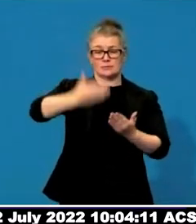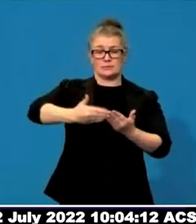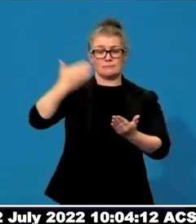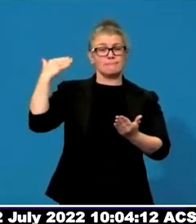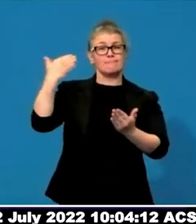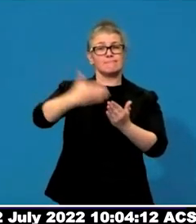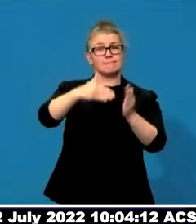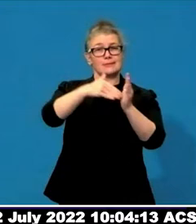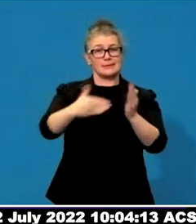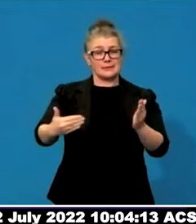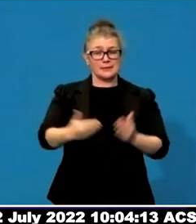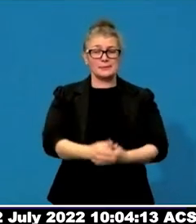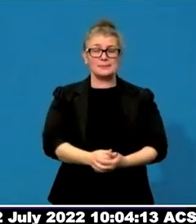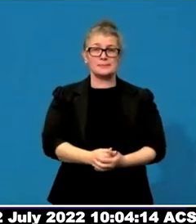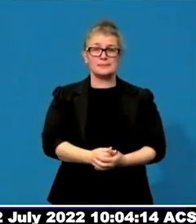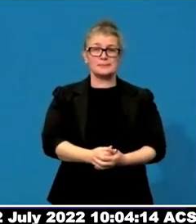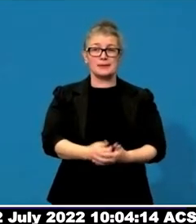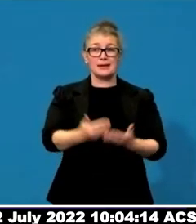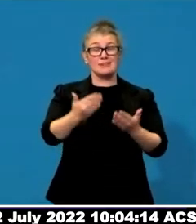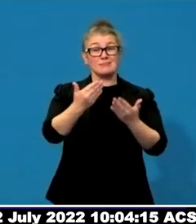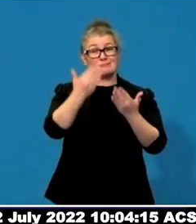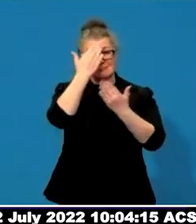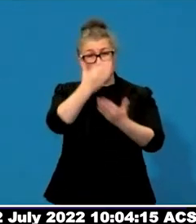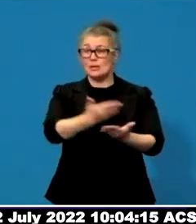We extend that respect to all First Nations people